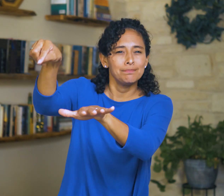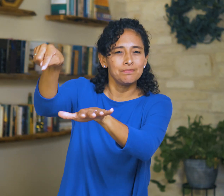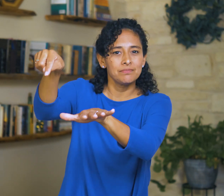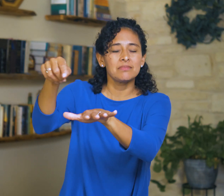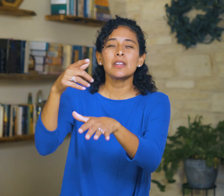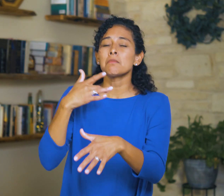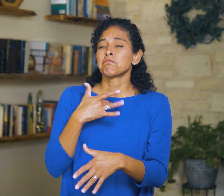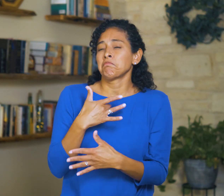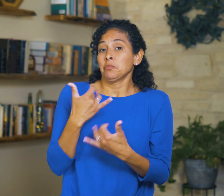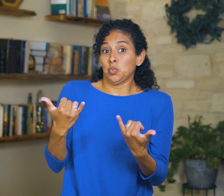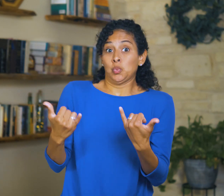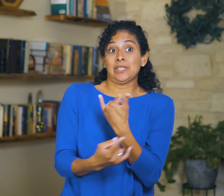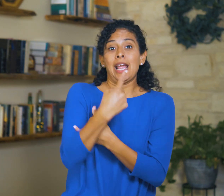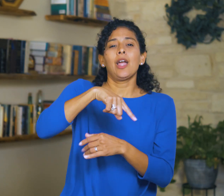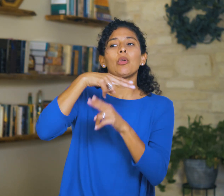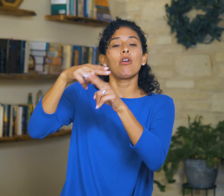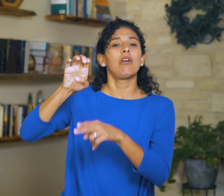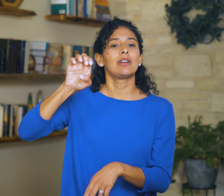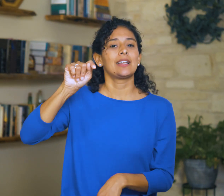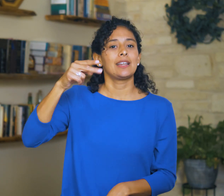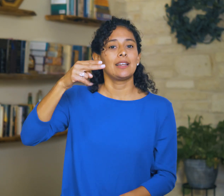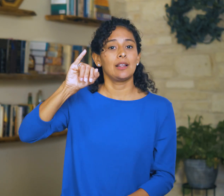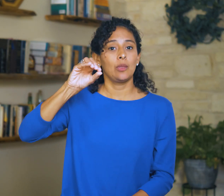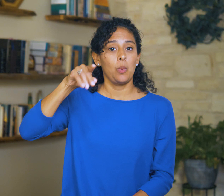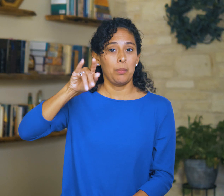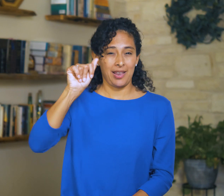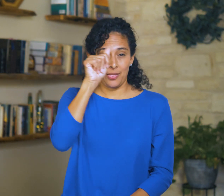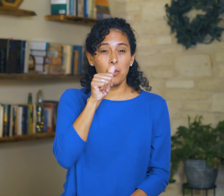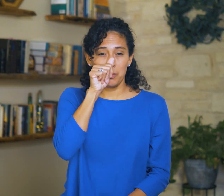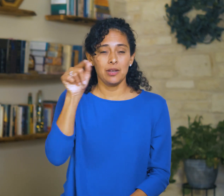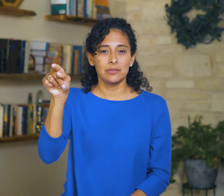which is likely modern Ethiopia.